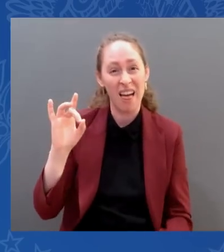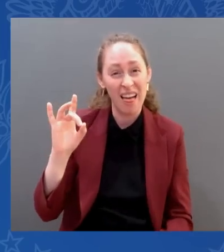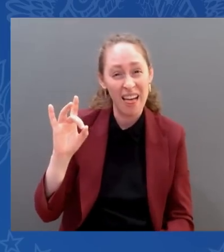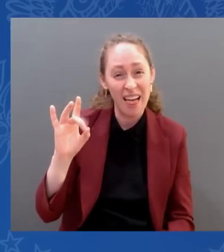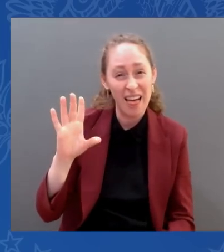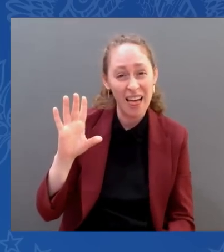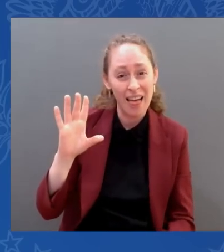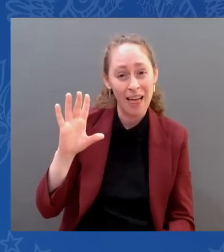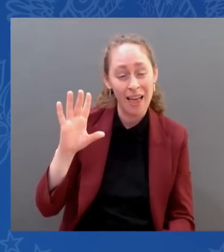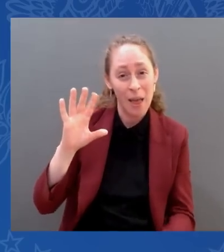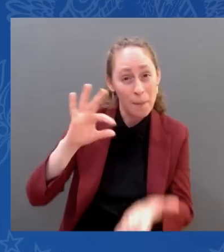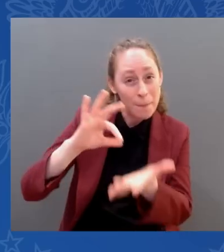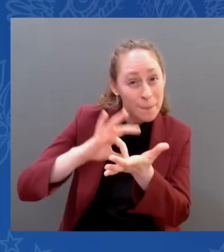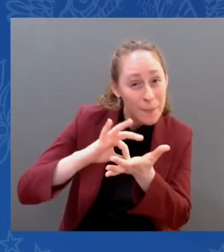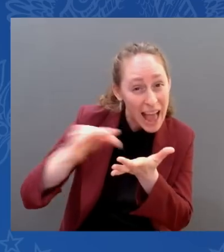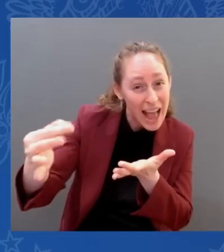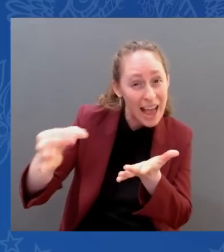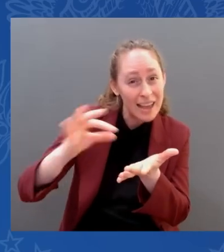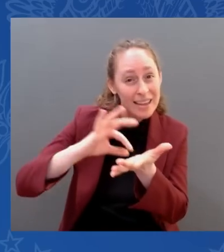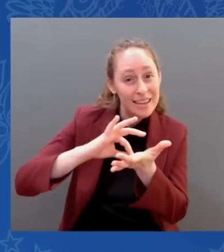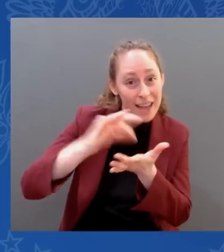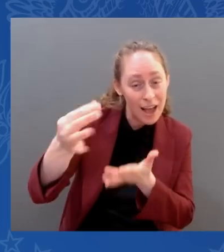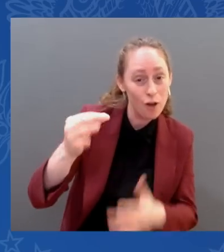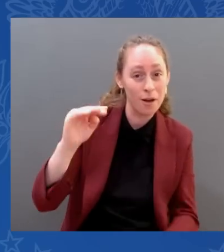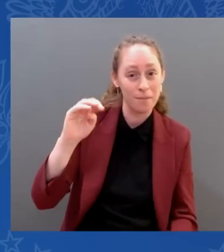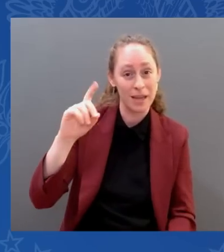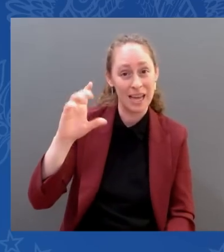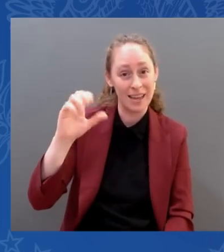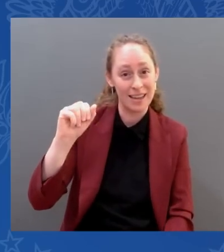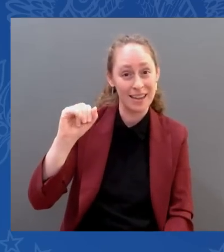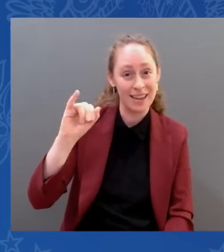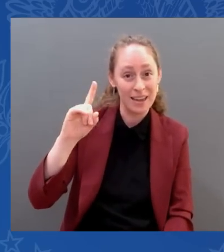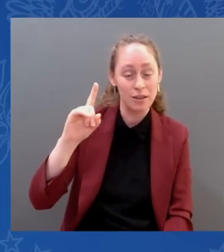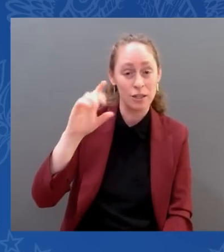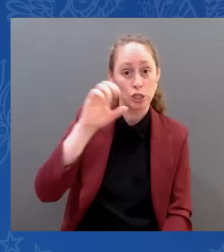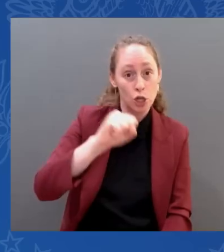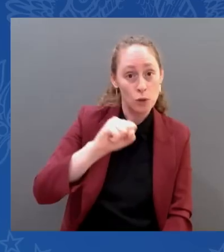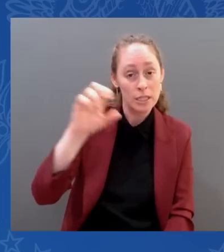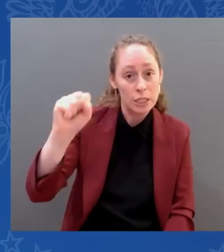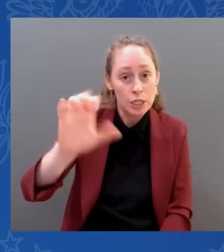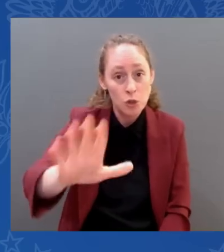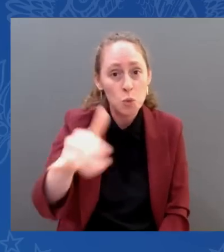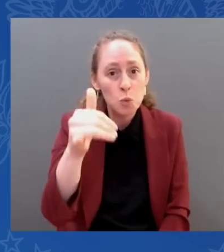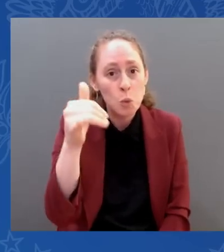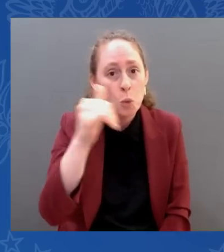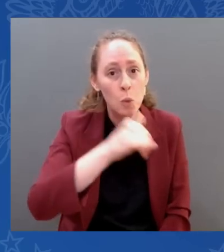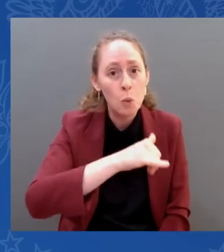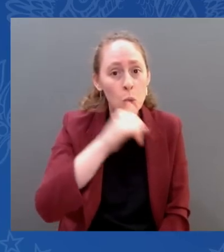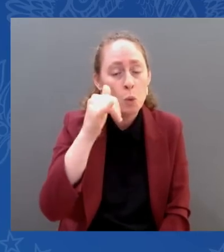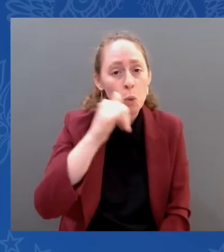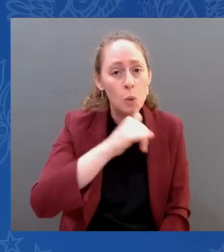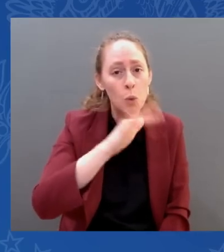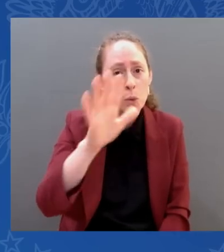And they forget people paid for their Social Security. They paid for it. And you know what's going to happen?